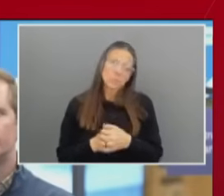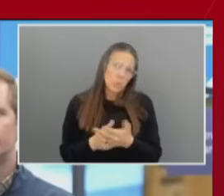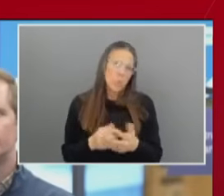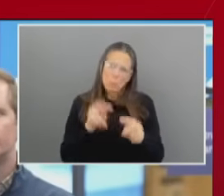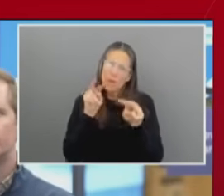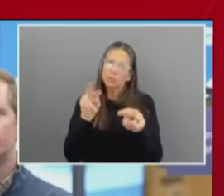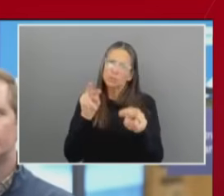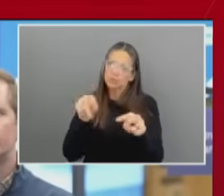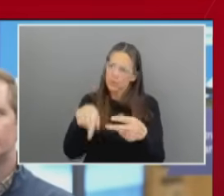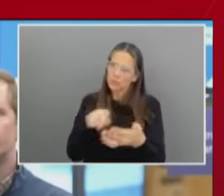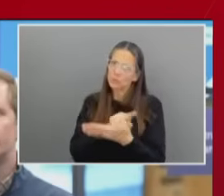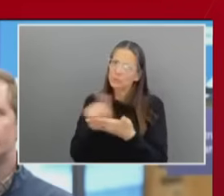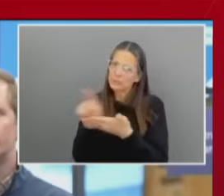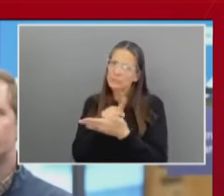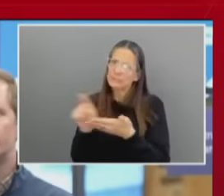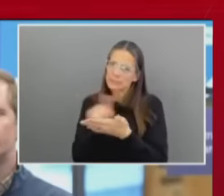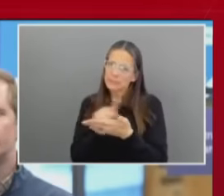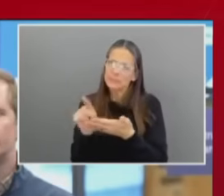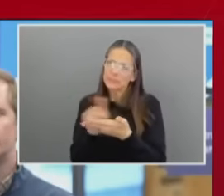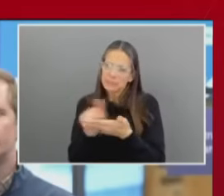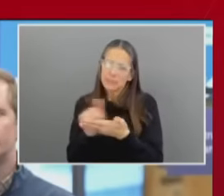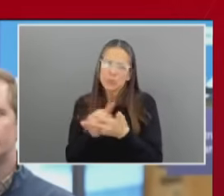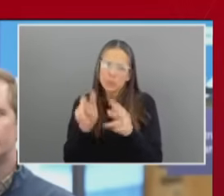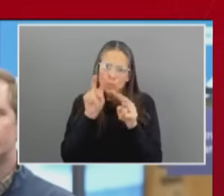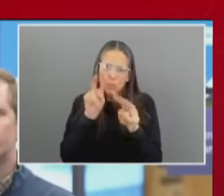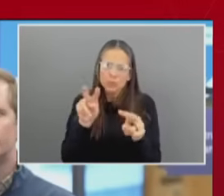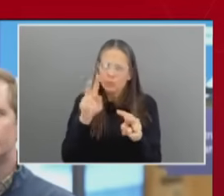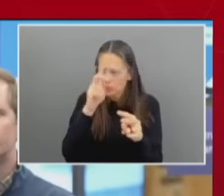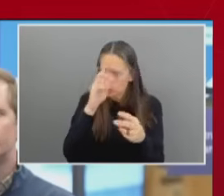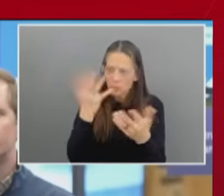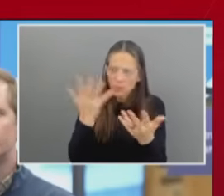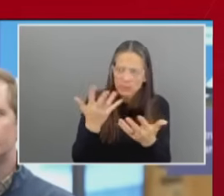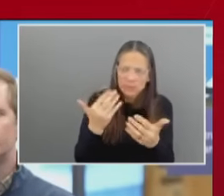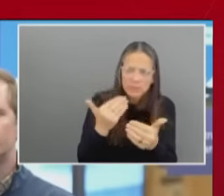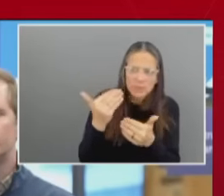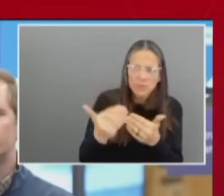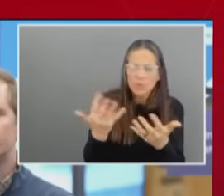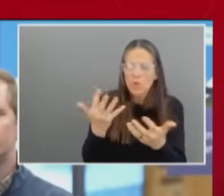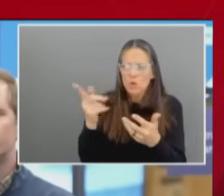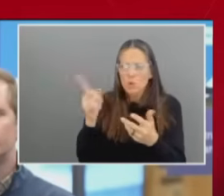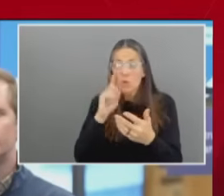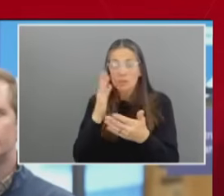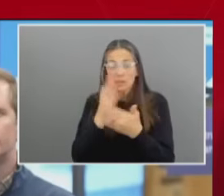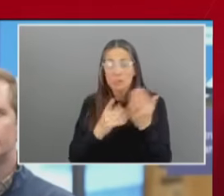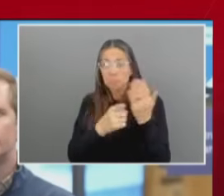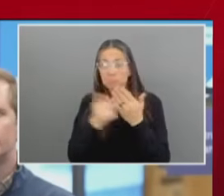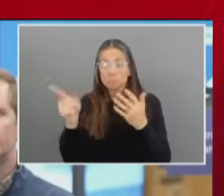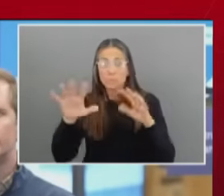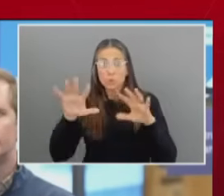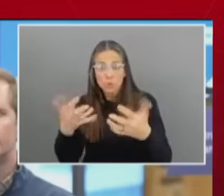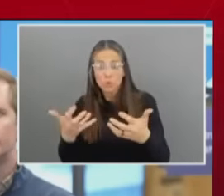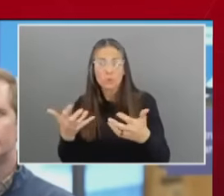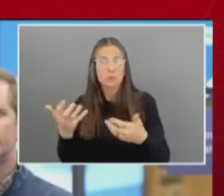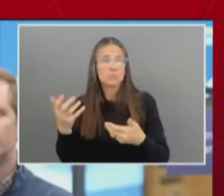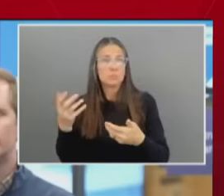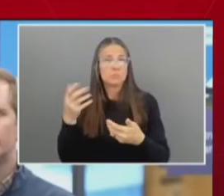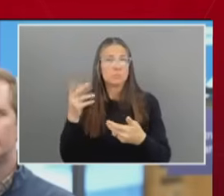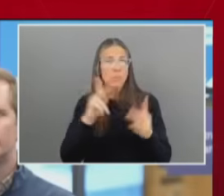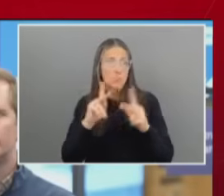AND BE ON THE LOOKOUT FOR A COUPLE OF MINOR WEATHER MAKERS. PERHAPS THIS WEEK. CLIPPER SYSTEMS LATER IN THE WEEK. CREWS.